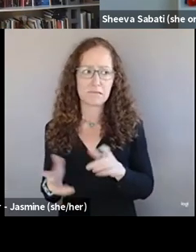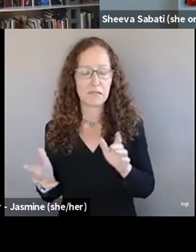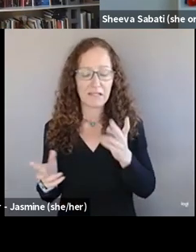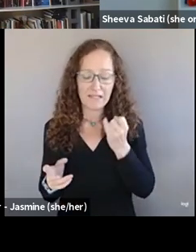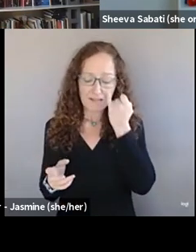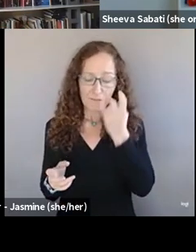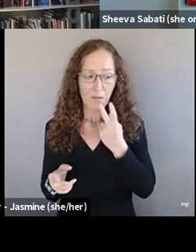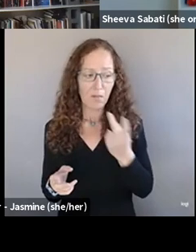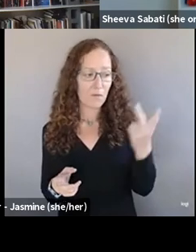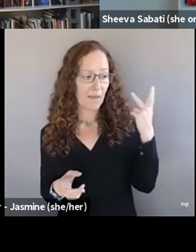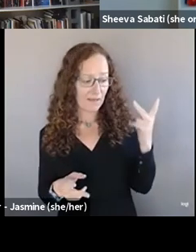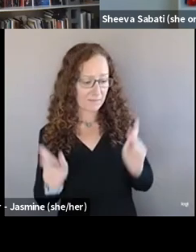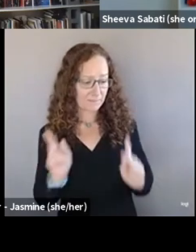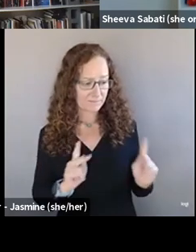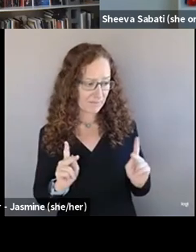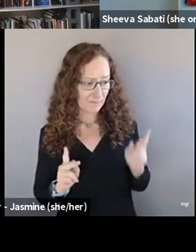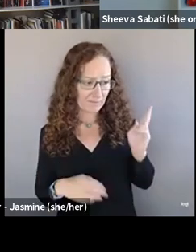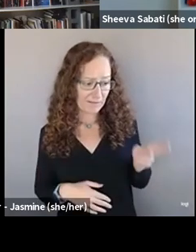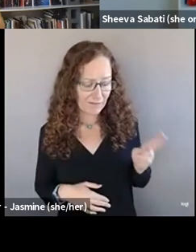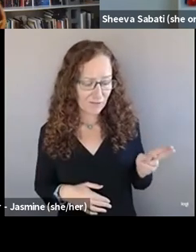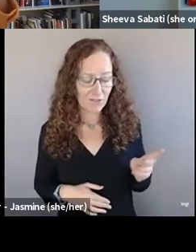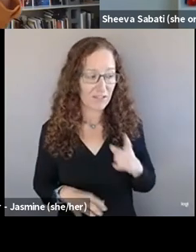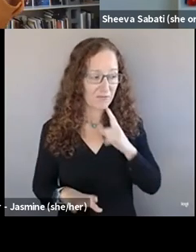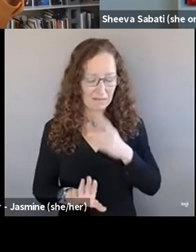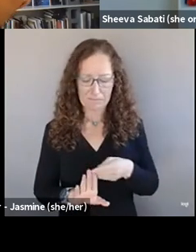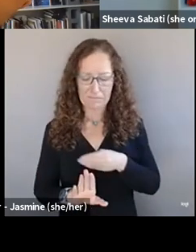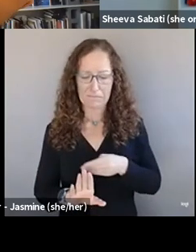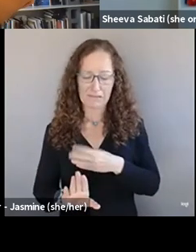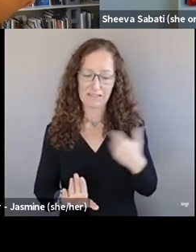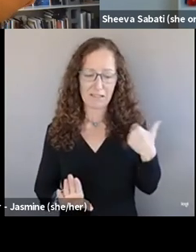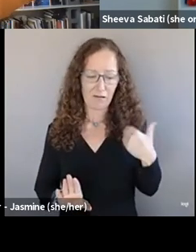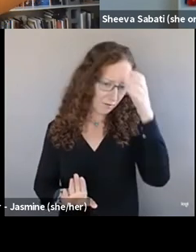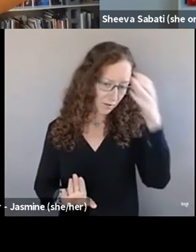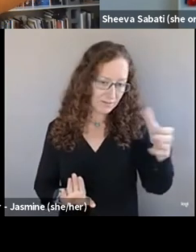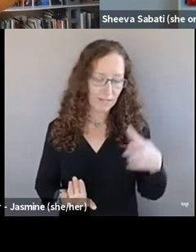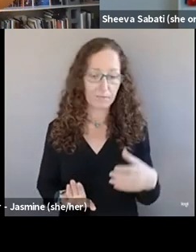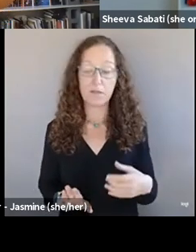borders, all of a sudden, the universe becomes a wider and